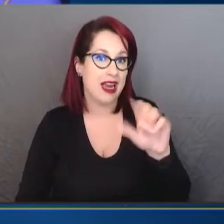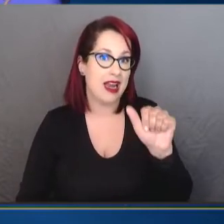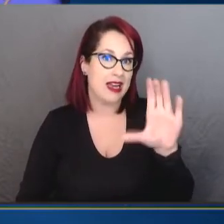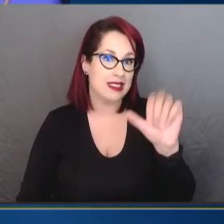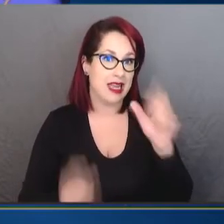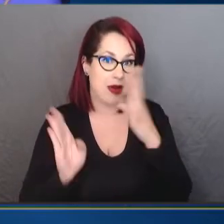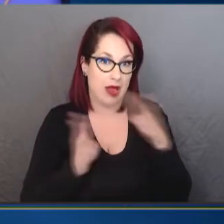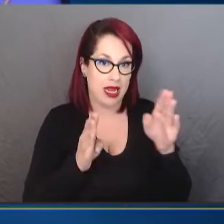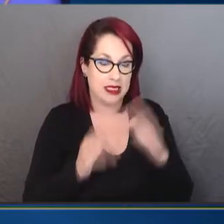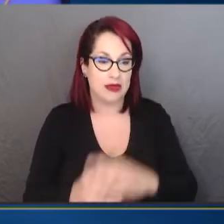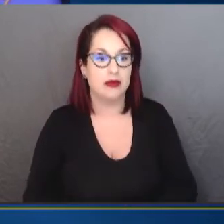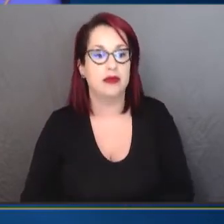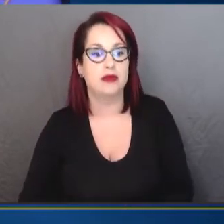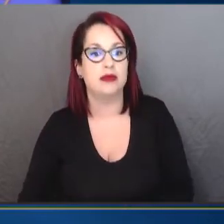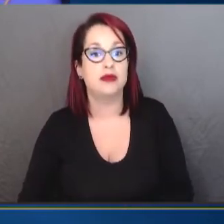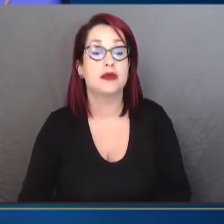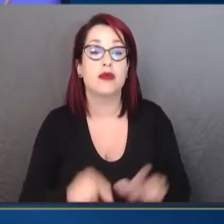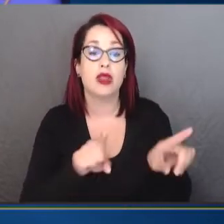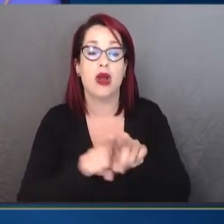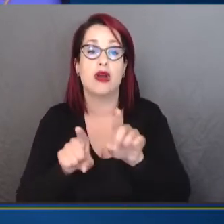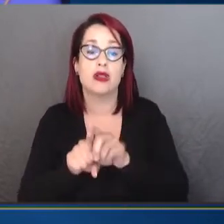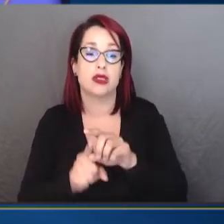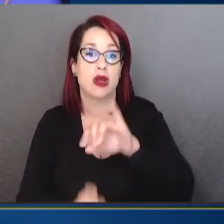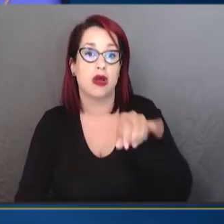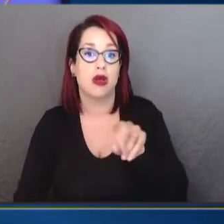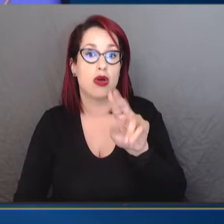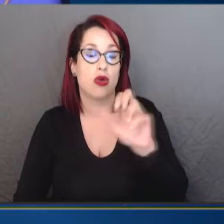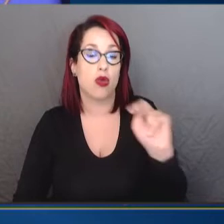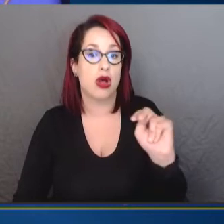We're also joined by Juan Roberto Madrid of Green Latinos.